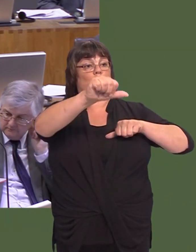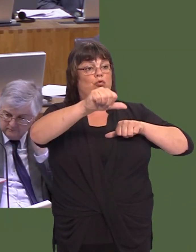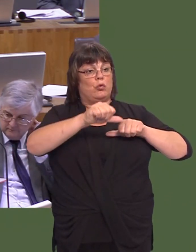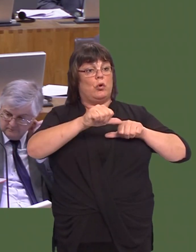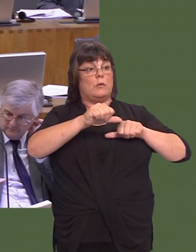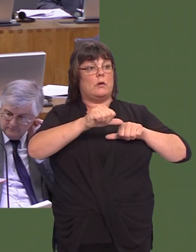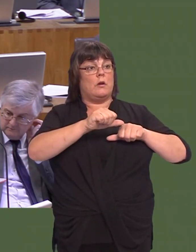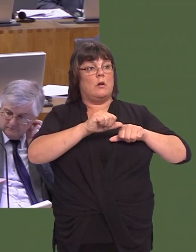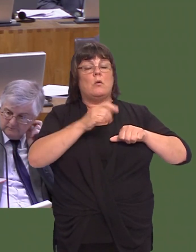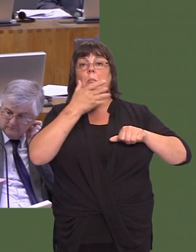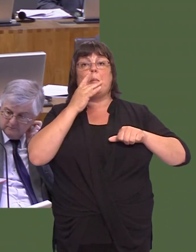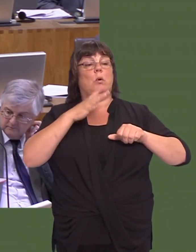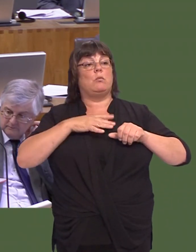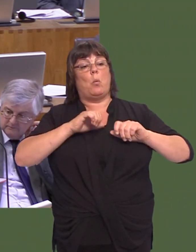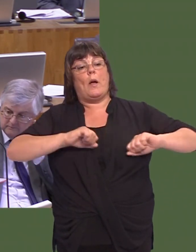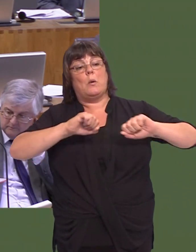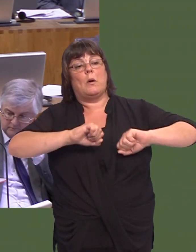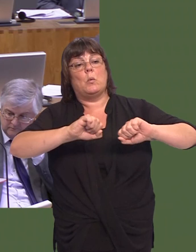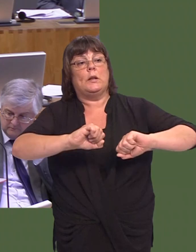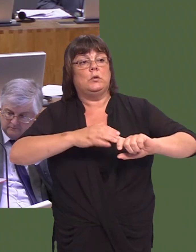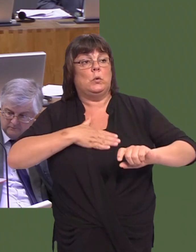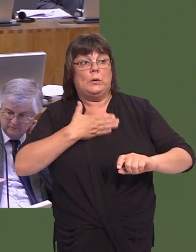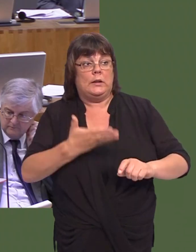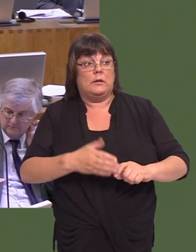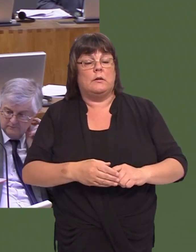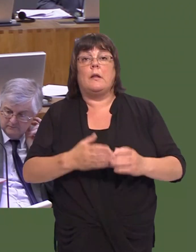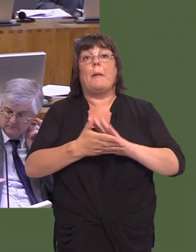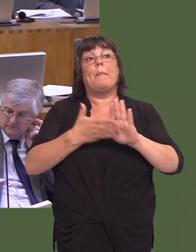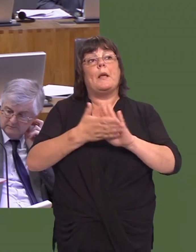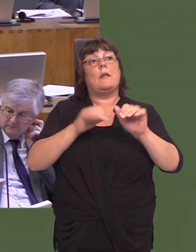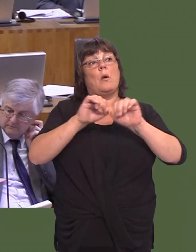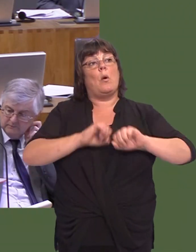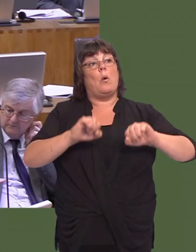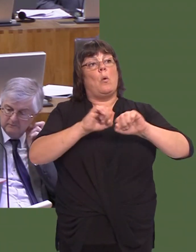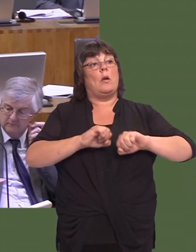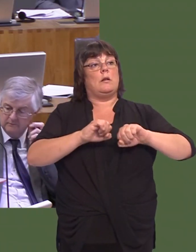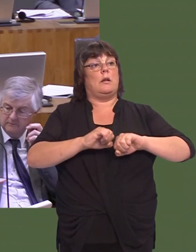treatment now rather than having to wait, and that means that the waiting time for wet